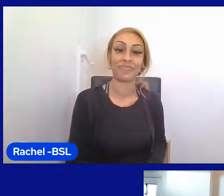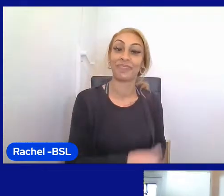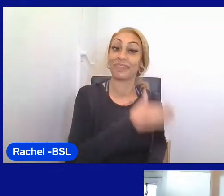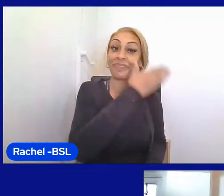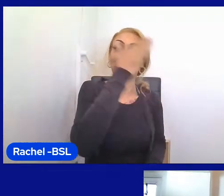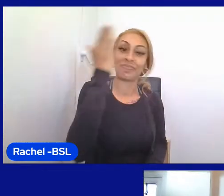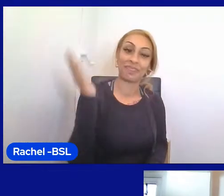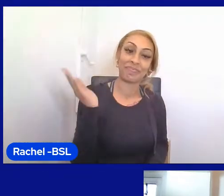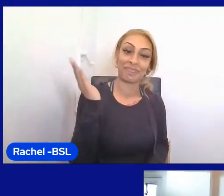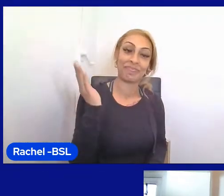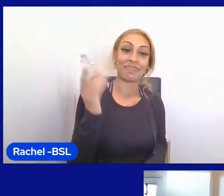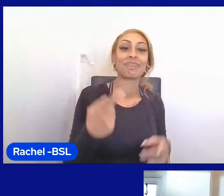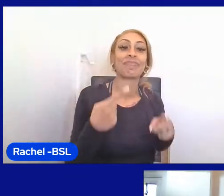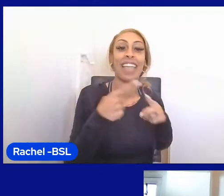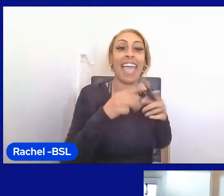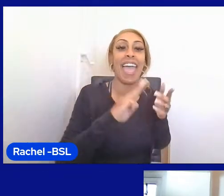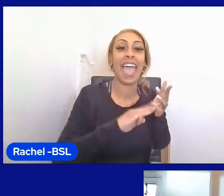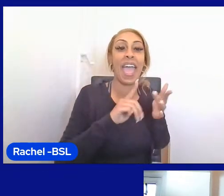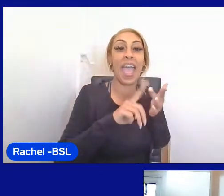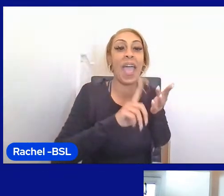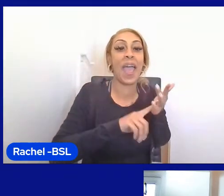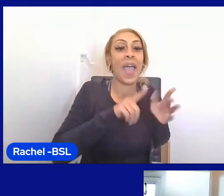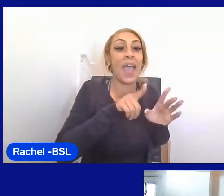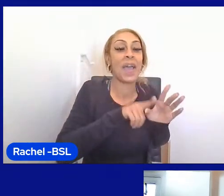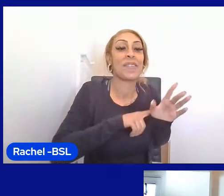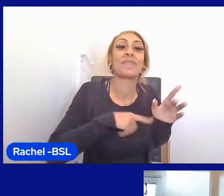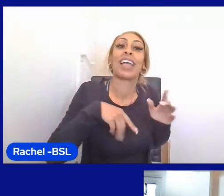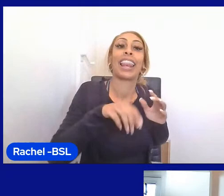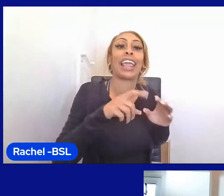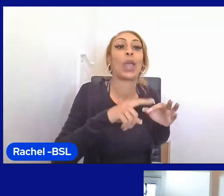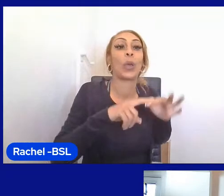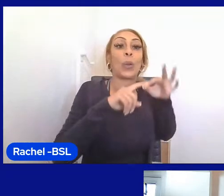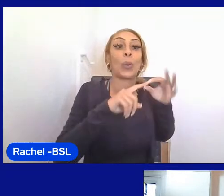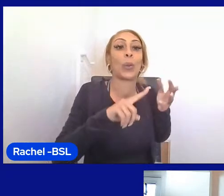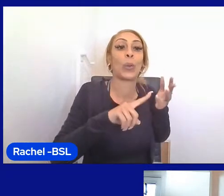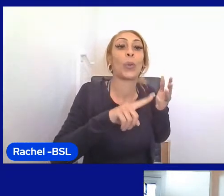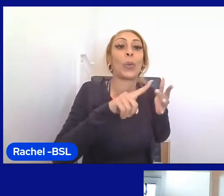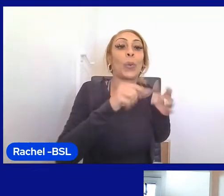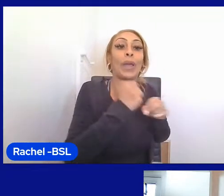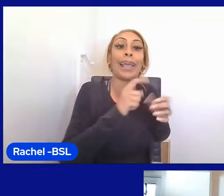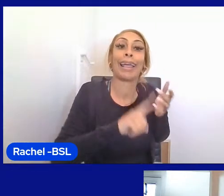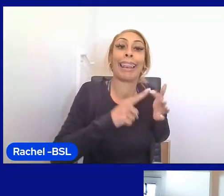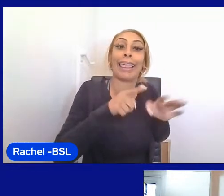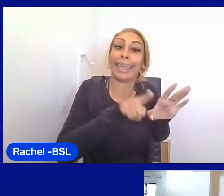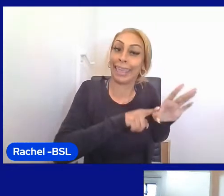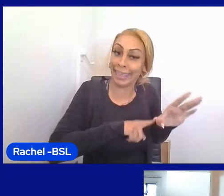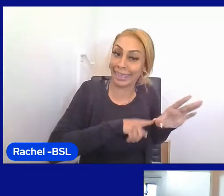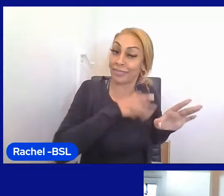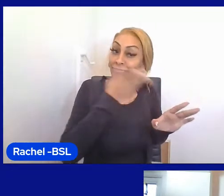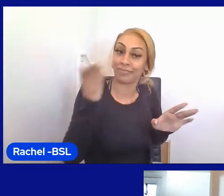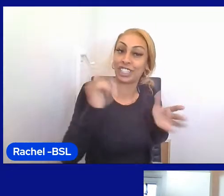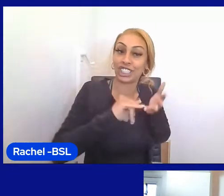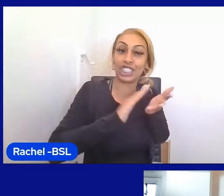She is wearing a black T-shirt and her hair is red and tied up and she is sitting in front of a